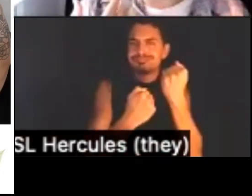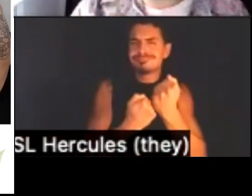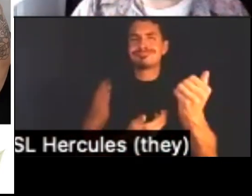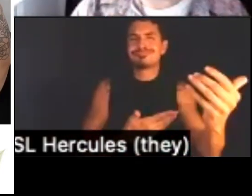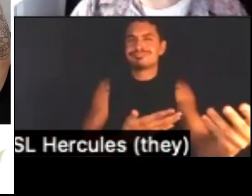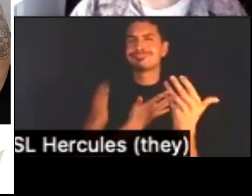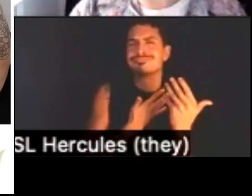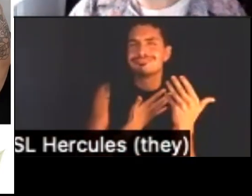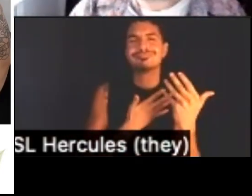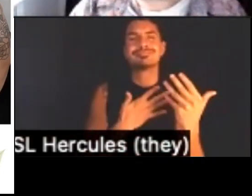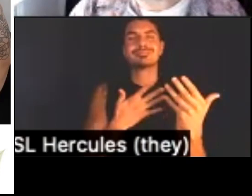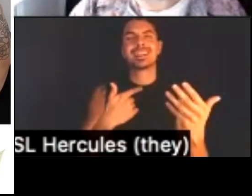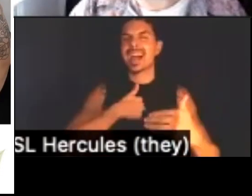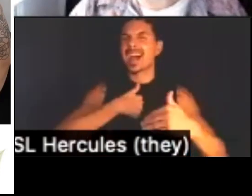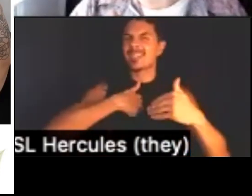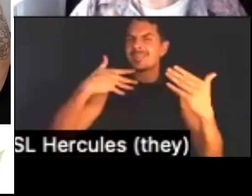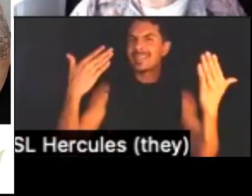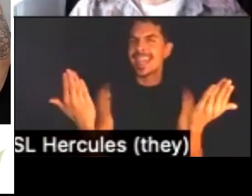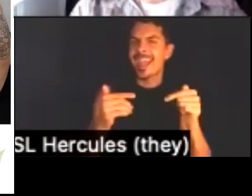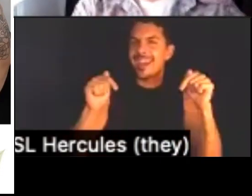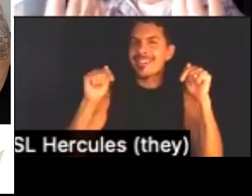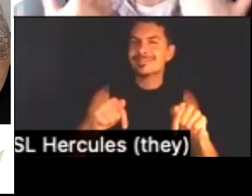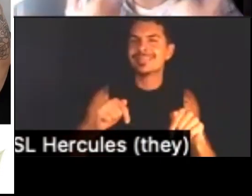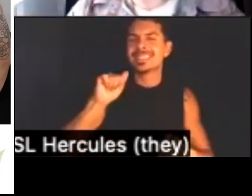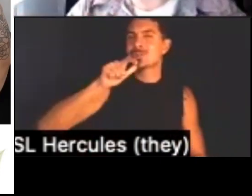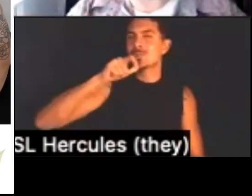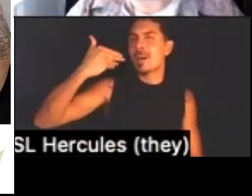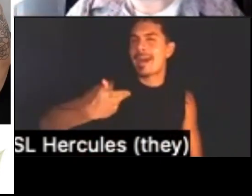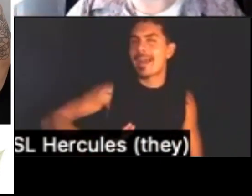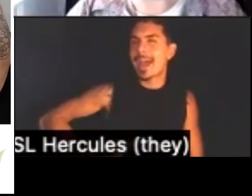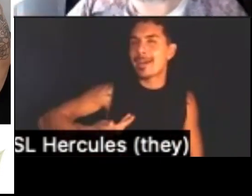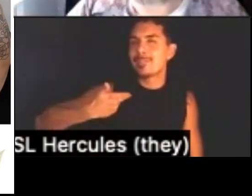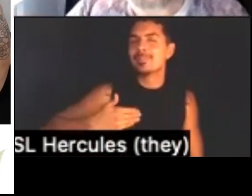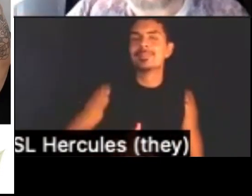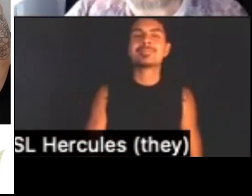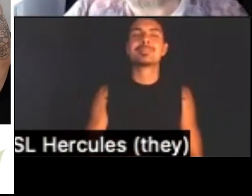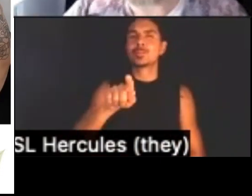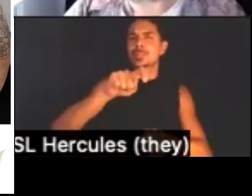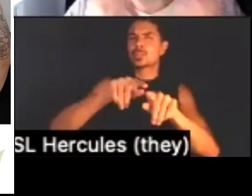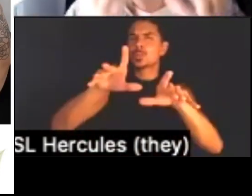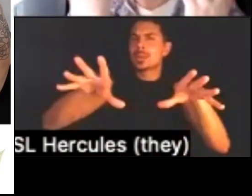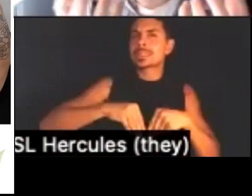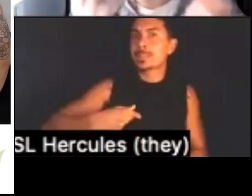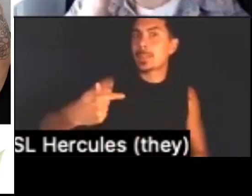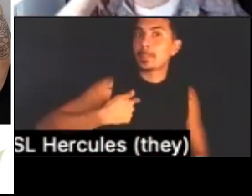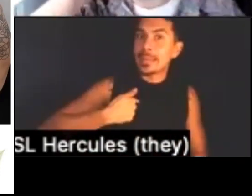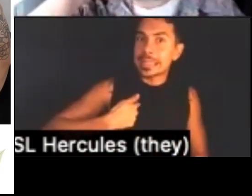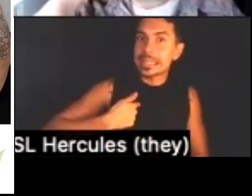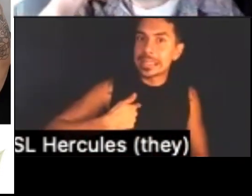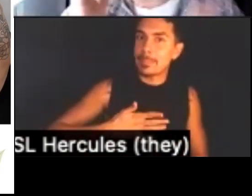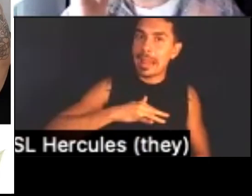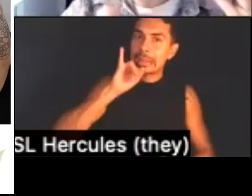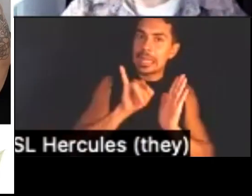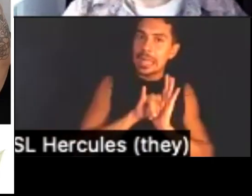I am here and this is who I am and you need to accept me. So this combination of young folks